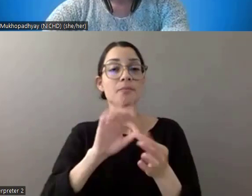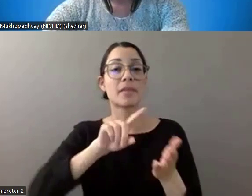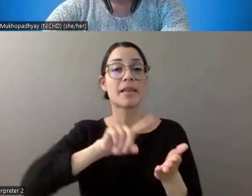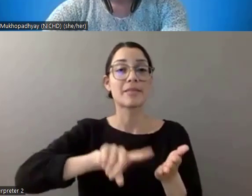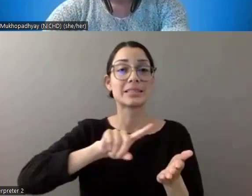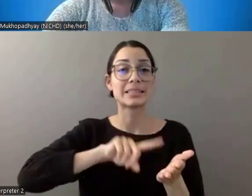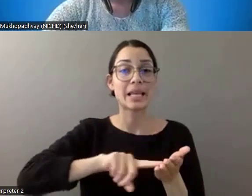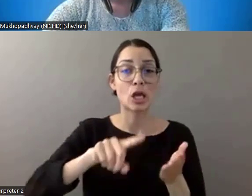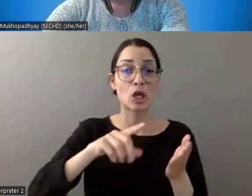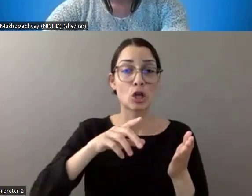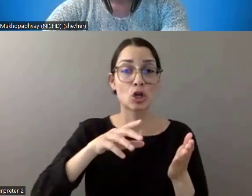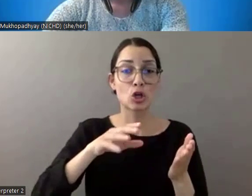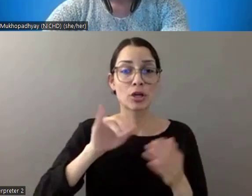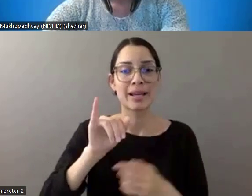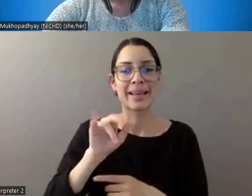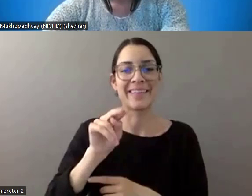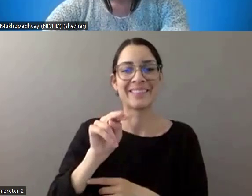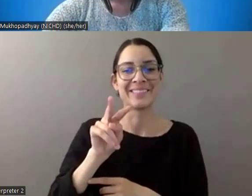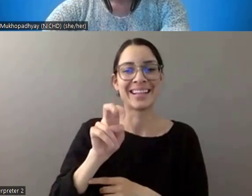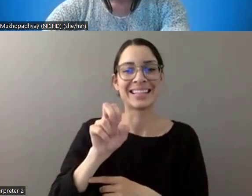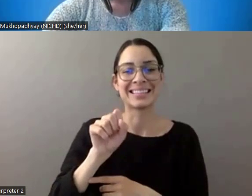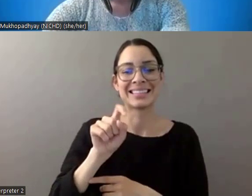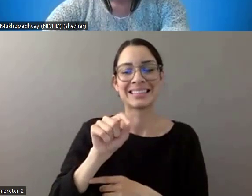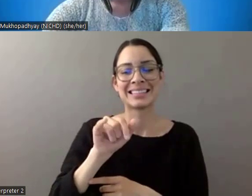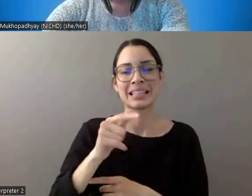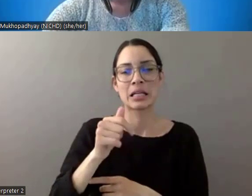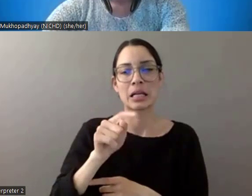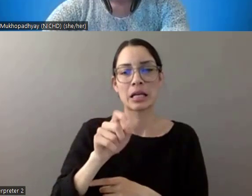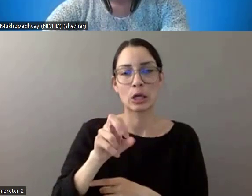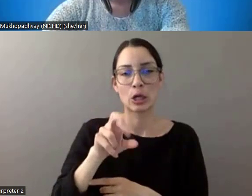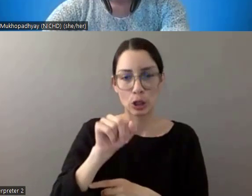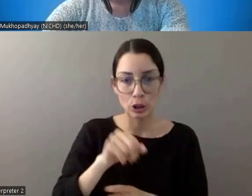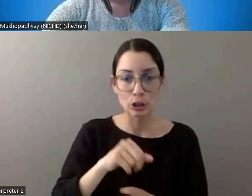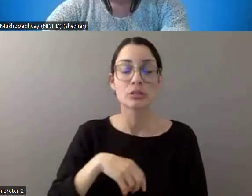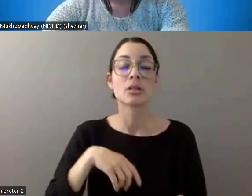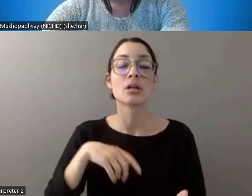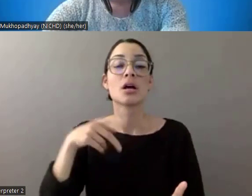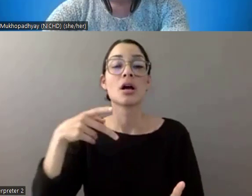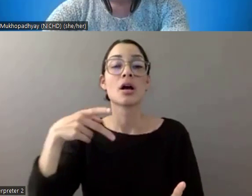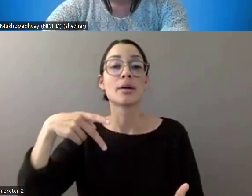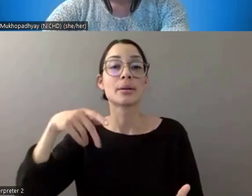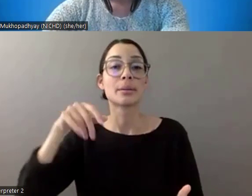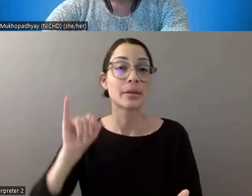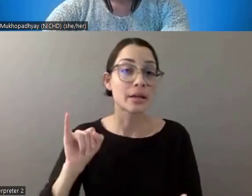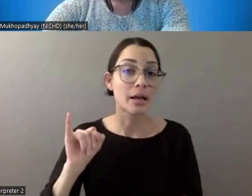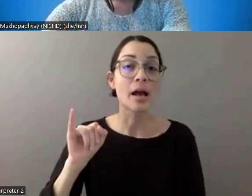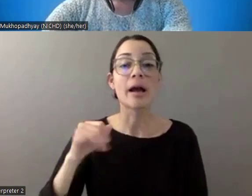is whether the program director, the PI or the PIs, or collaborator and other researchers